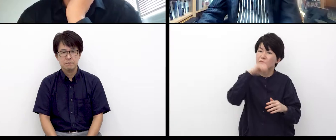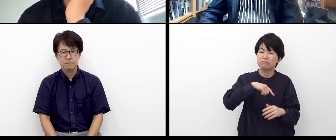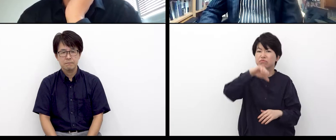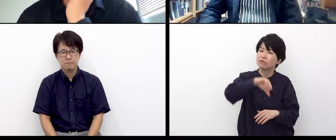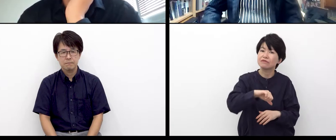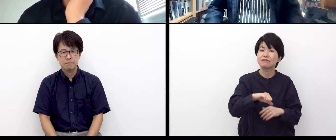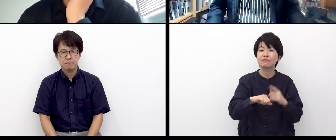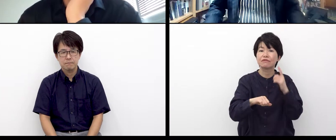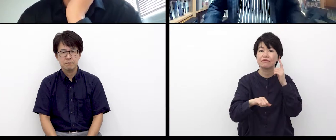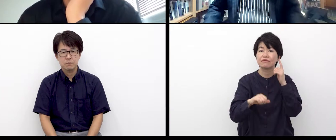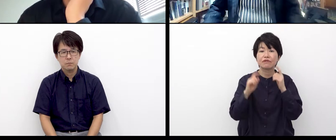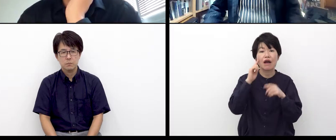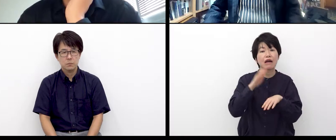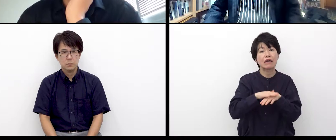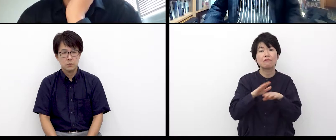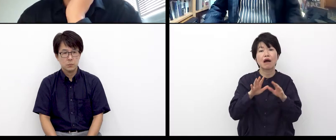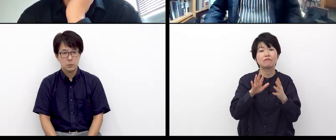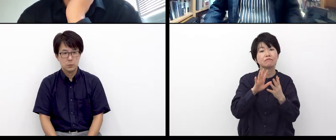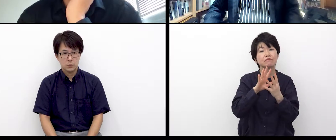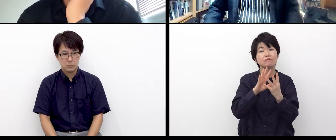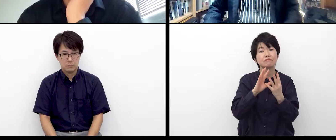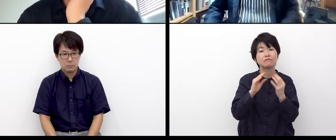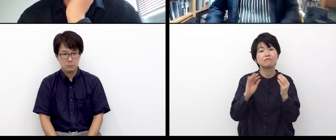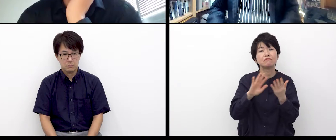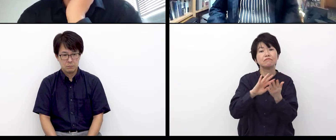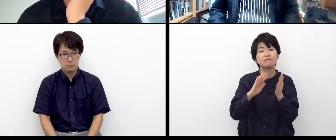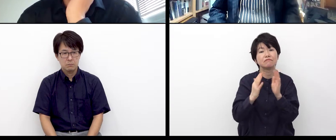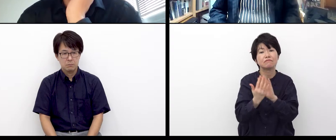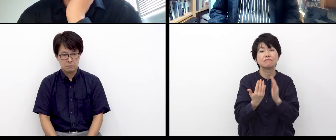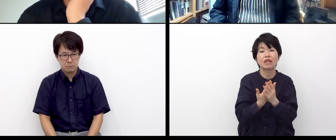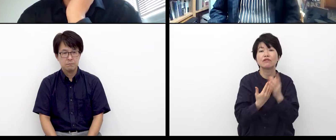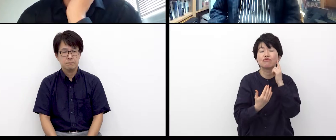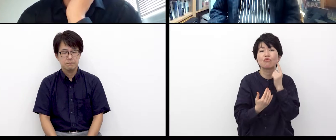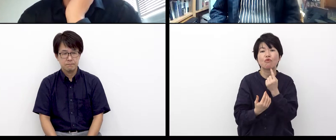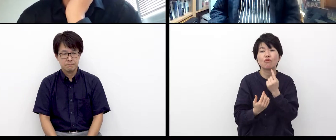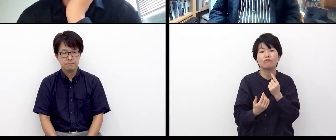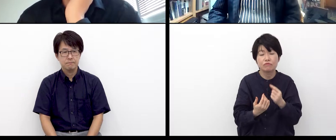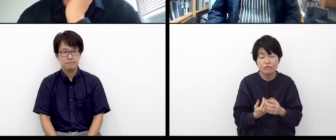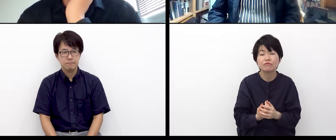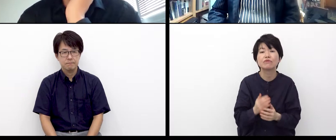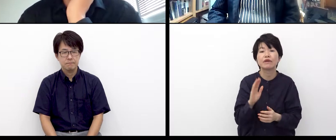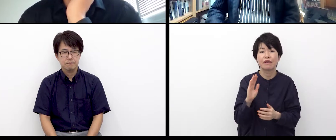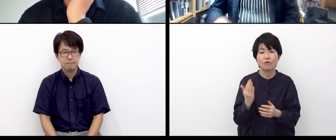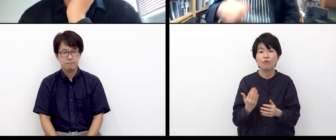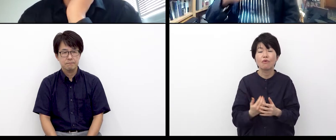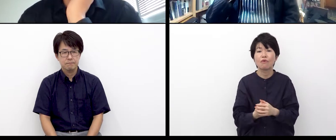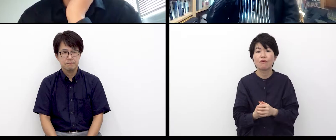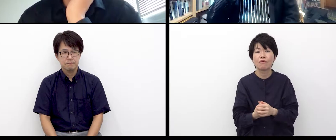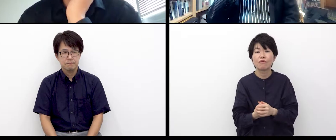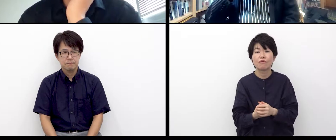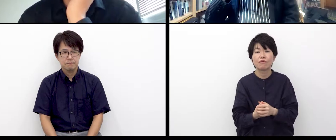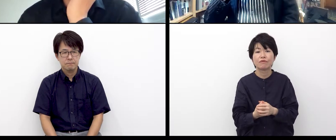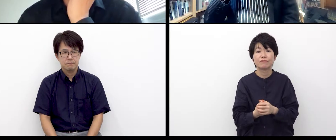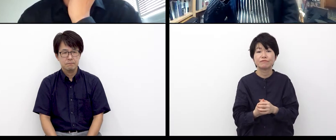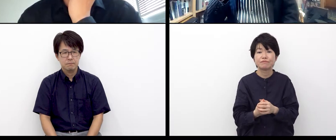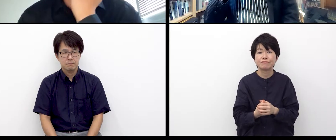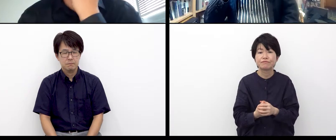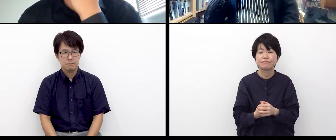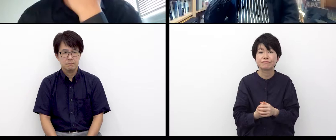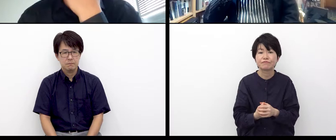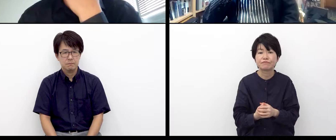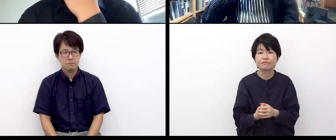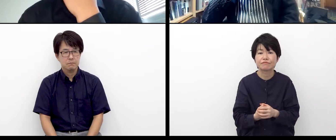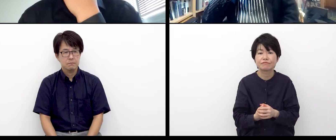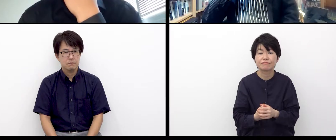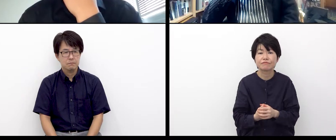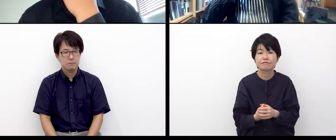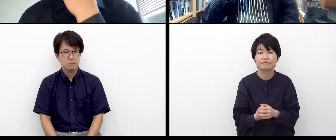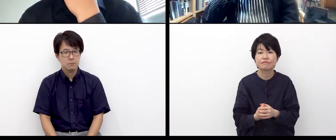I feel thankful for them as they have respect for it to some extent.